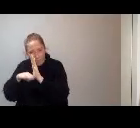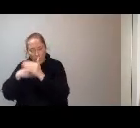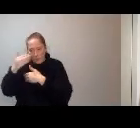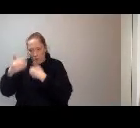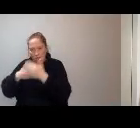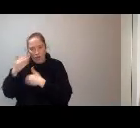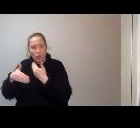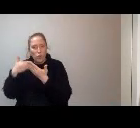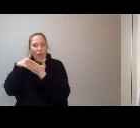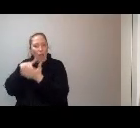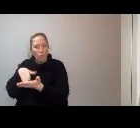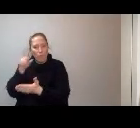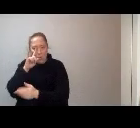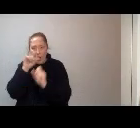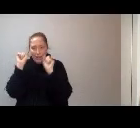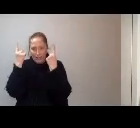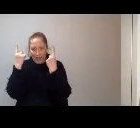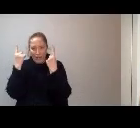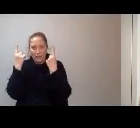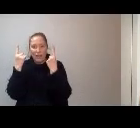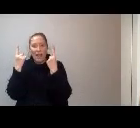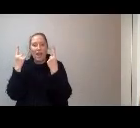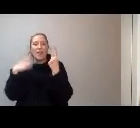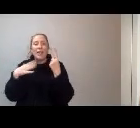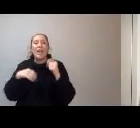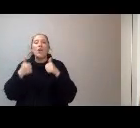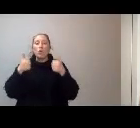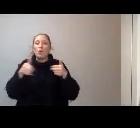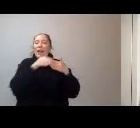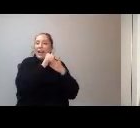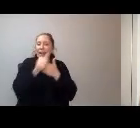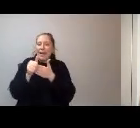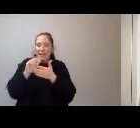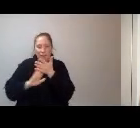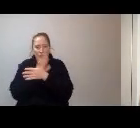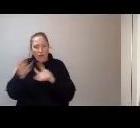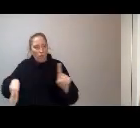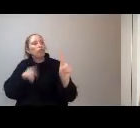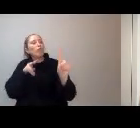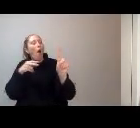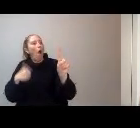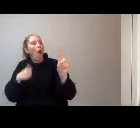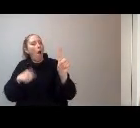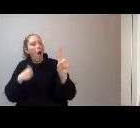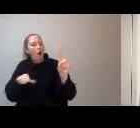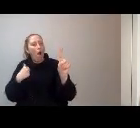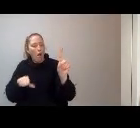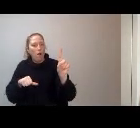and they need leadership drivers to ensure that there's a focus on practice and on quality outcomes,